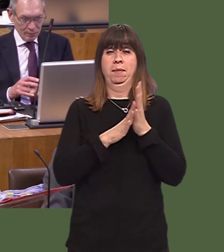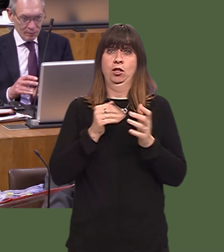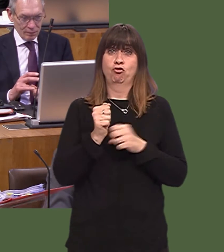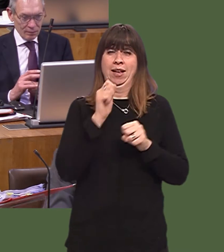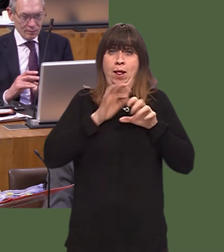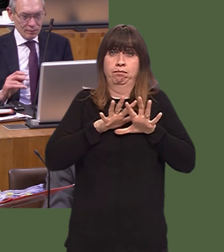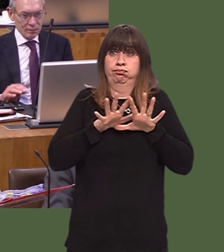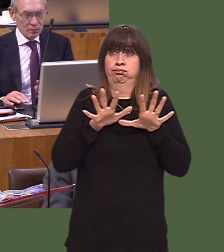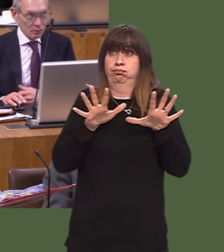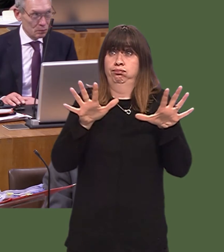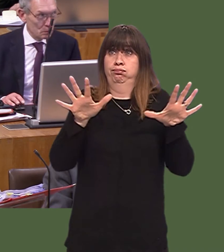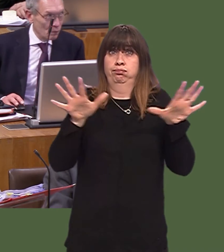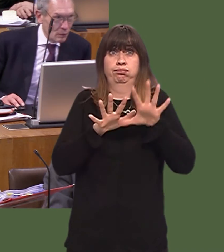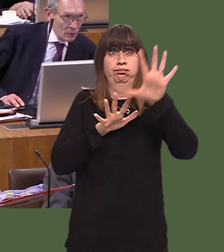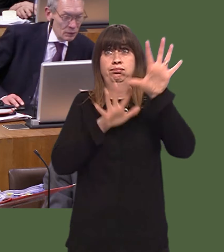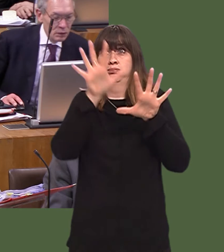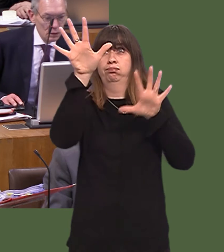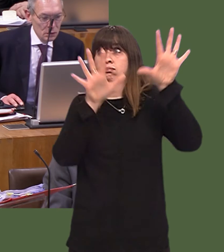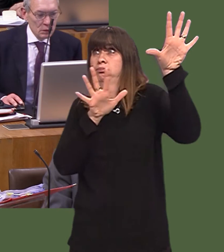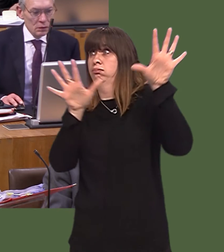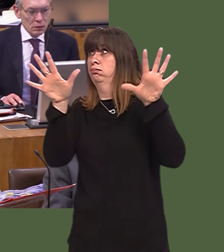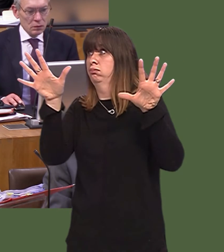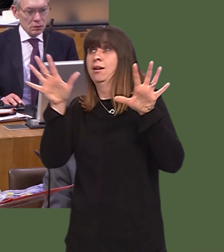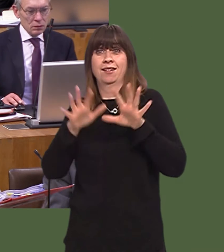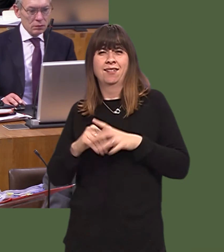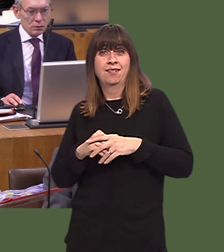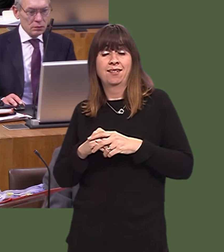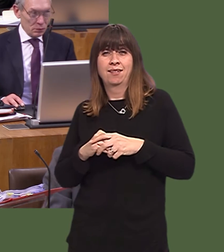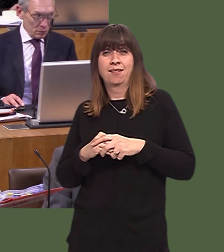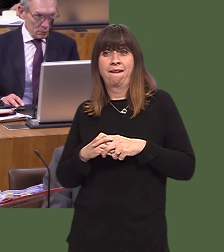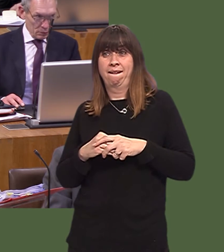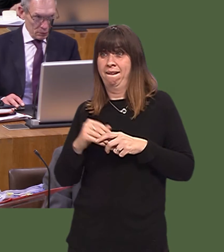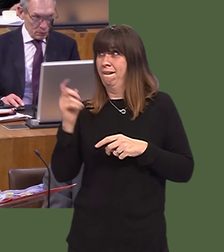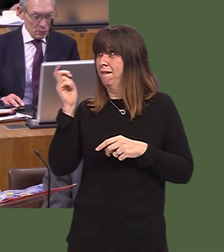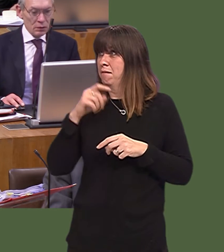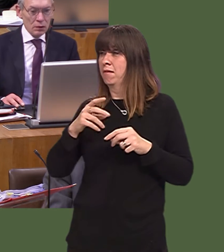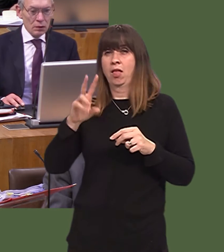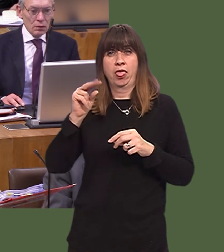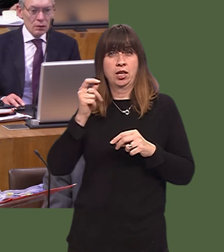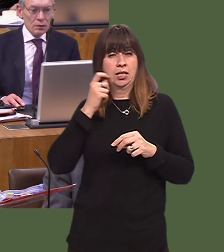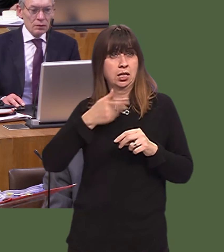The railway tracks were last used when the Rose Heyworth mine was still in place some 30 years ago now, nearly.